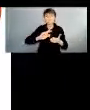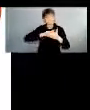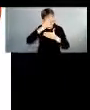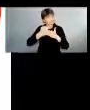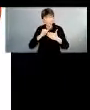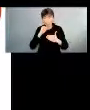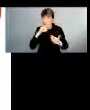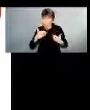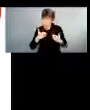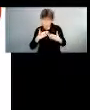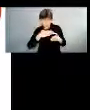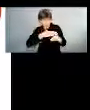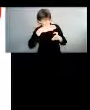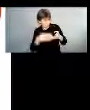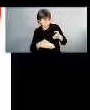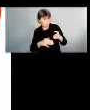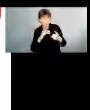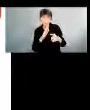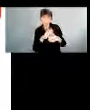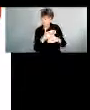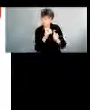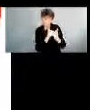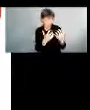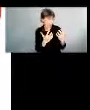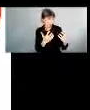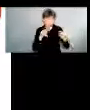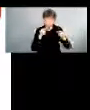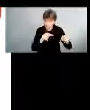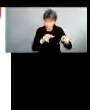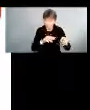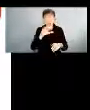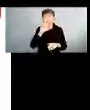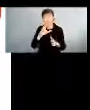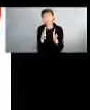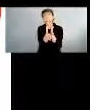that will be shared with an audience or the general public as part of this part of your